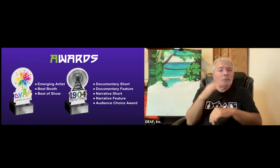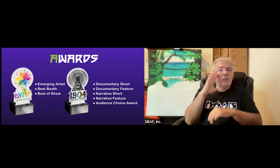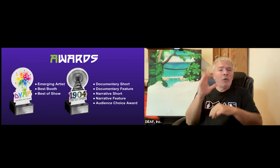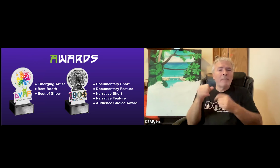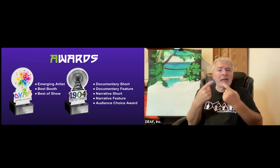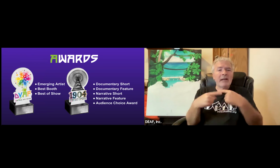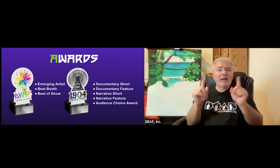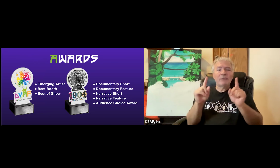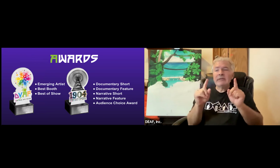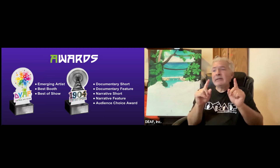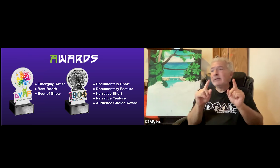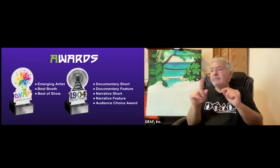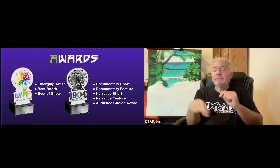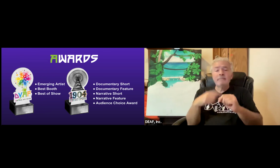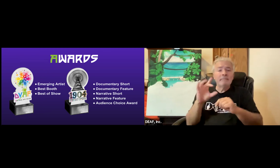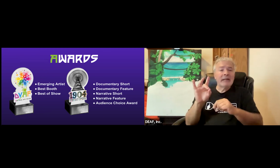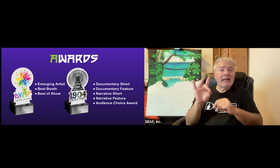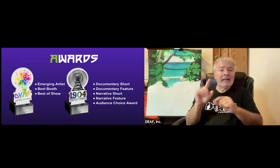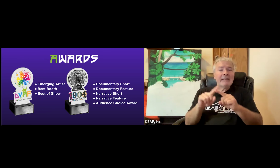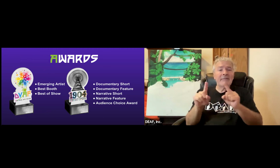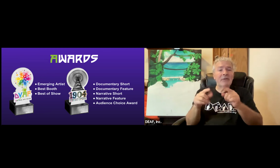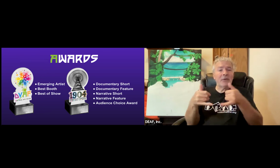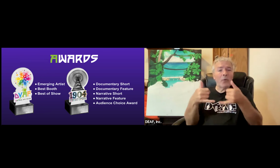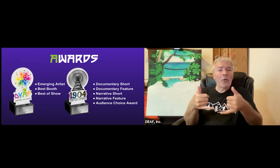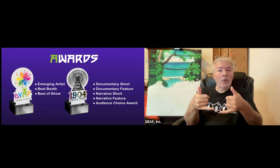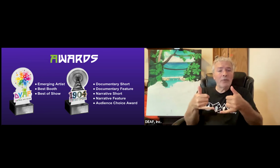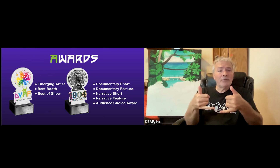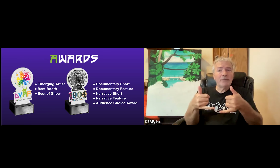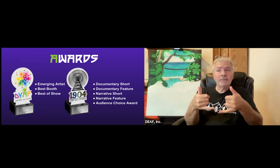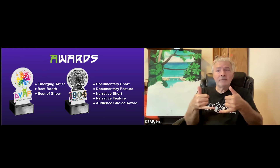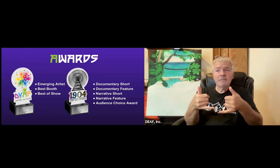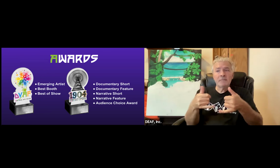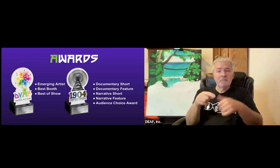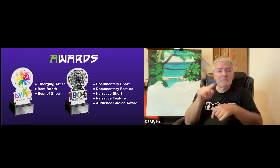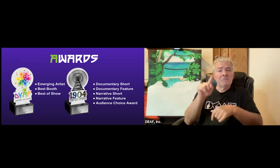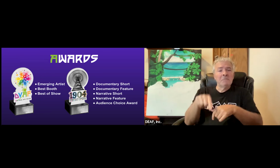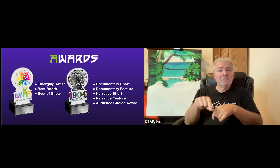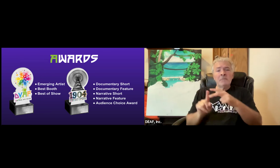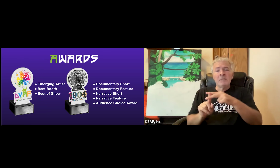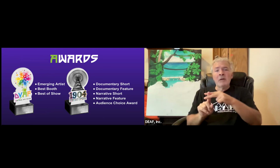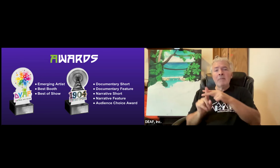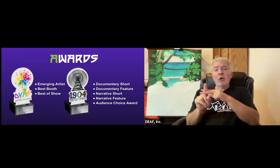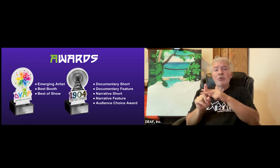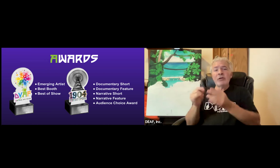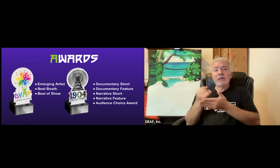So through the event tonight, we will be announcing eight different awards.